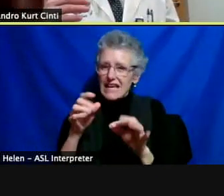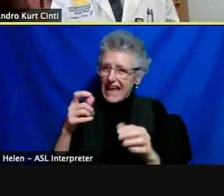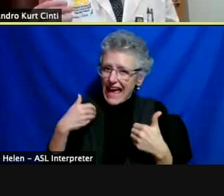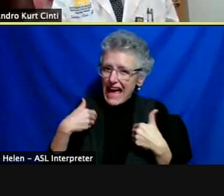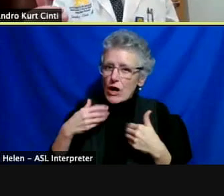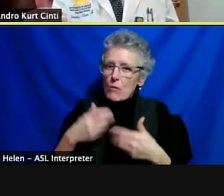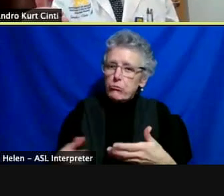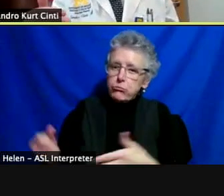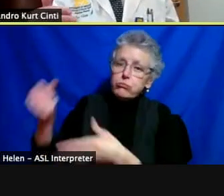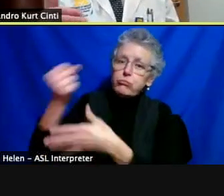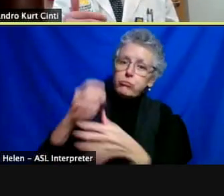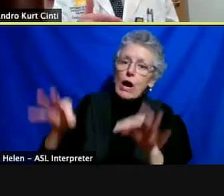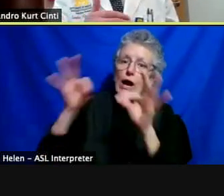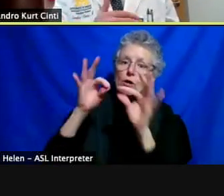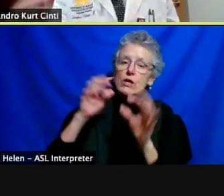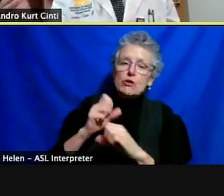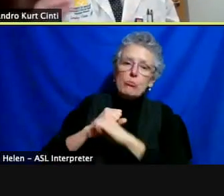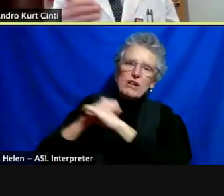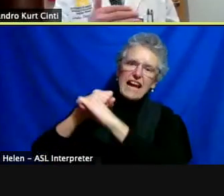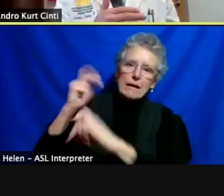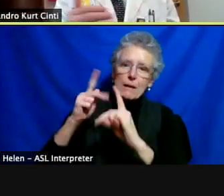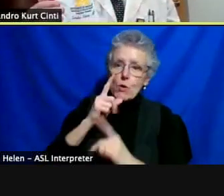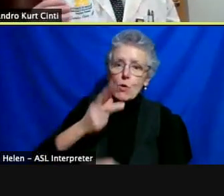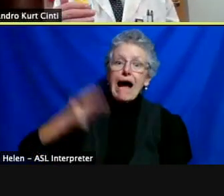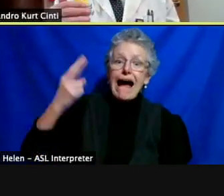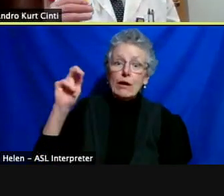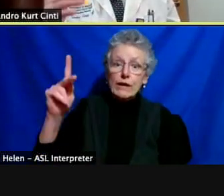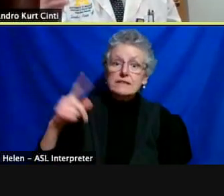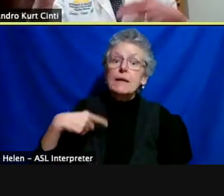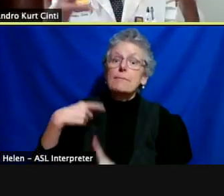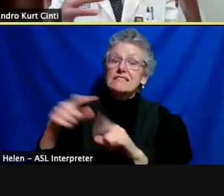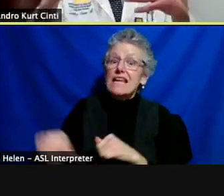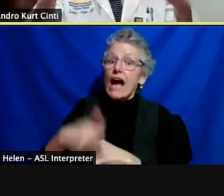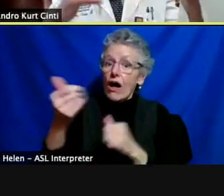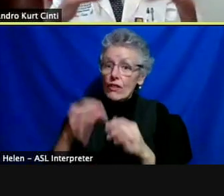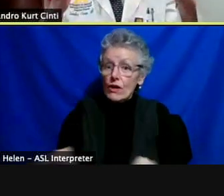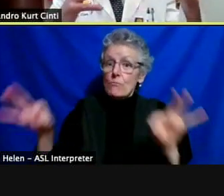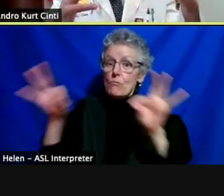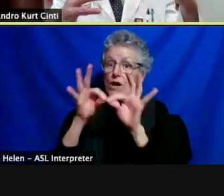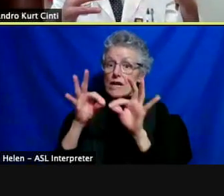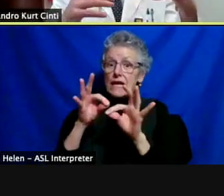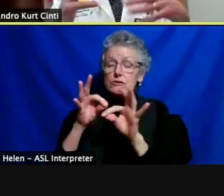but another priority is really to move vaccine quickly. And so when you're balancing those priorities